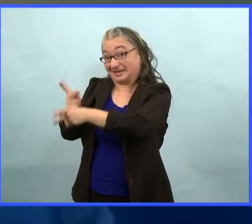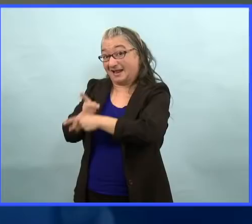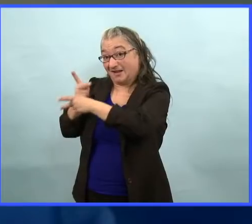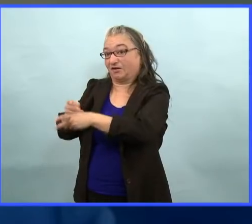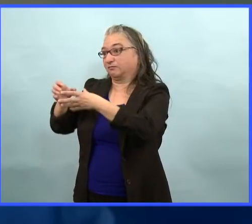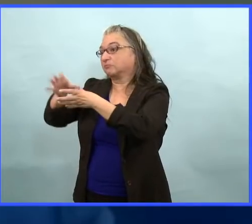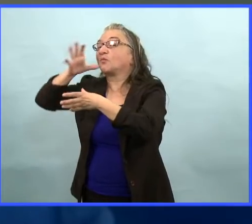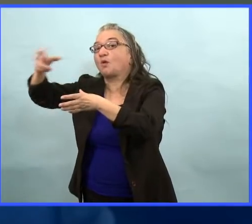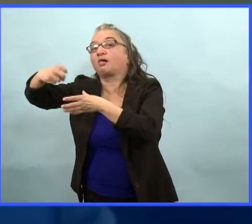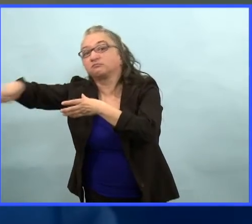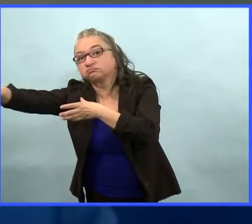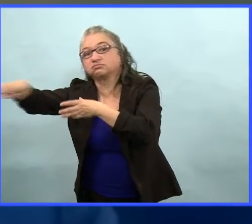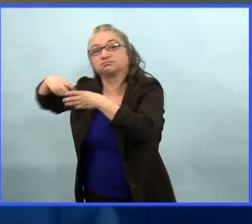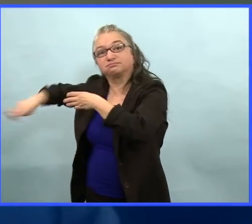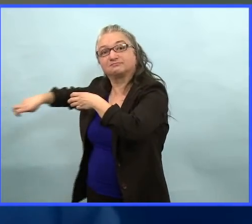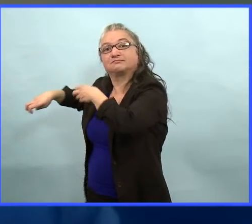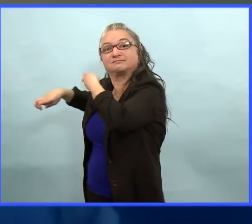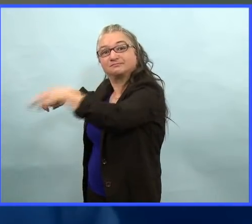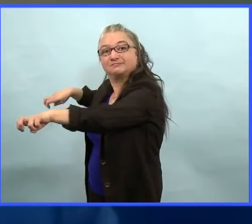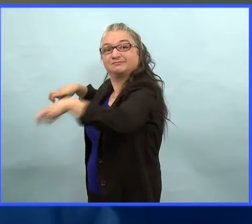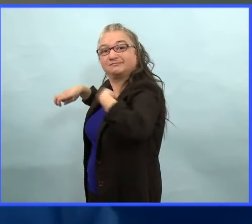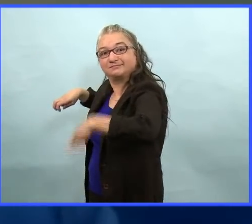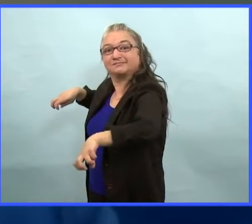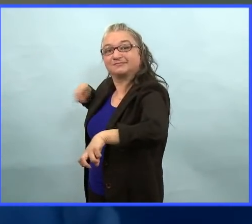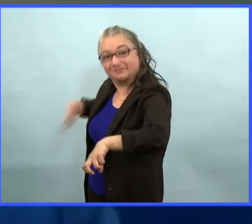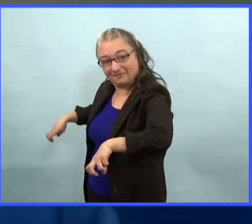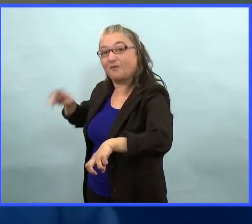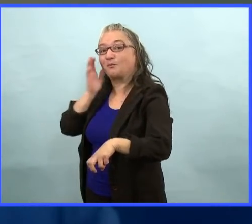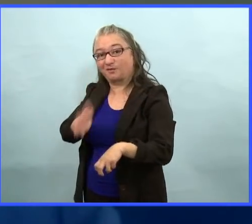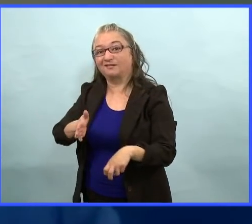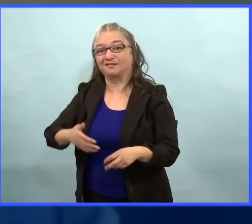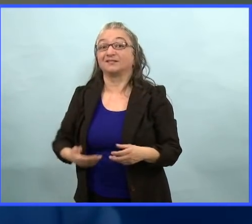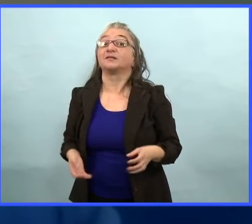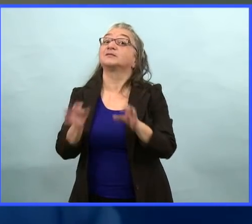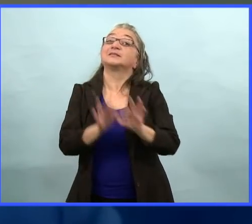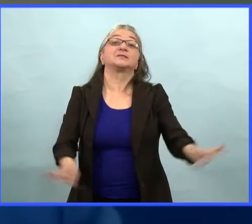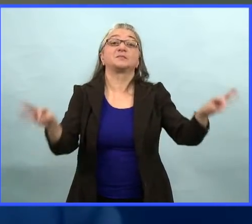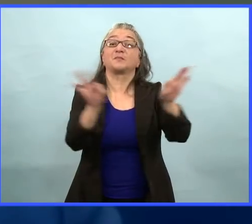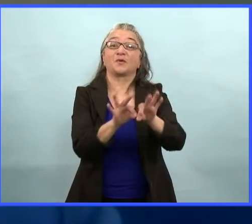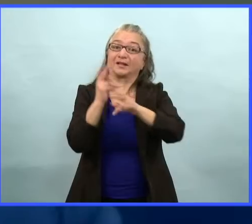their care so it's about the appropriateness of care and while those numbers are still growing